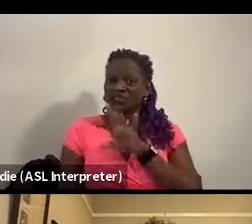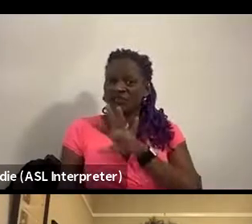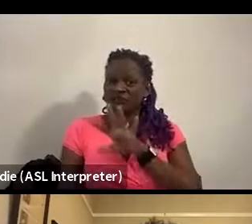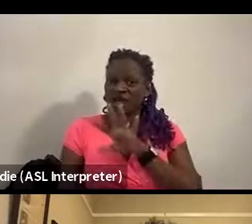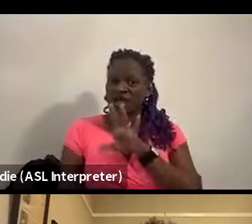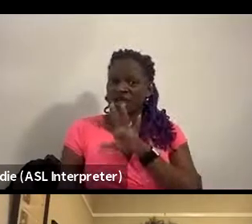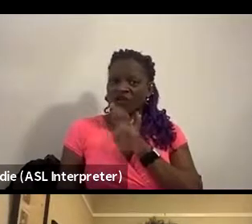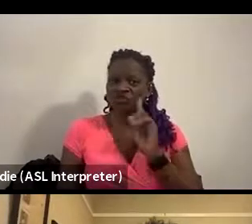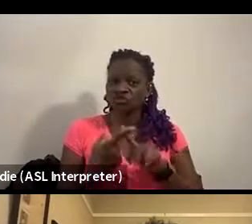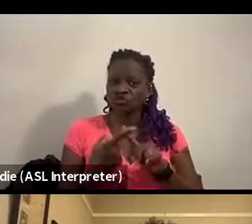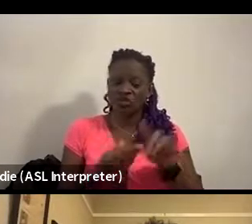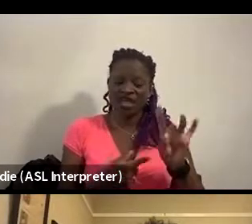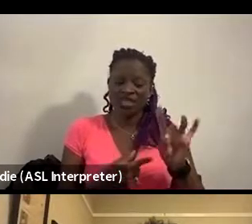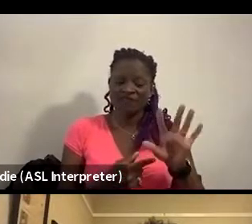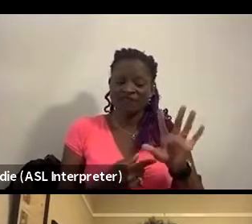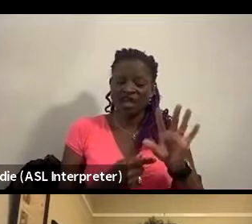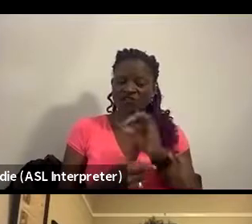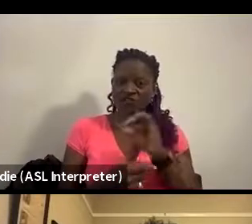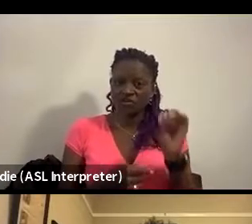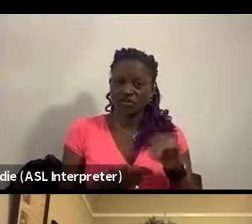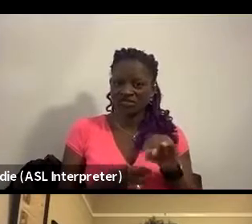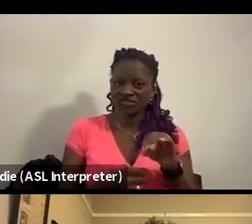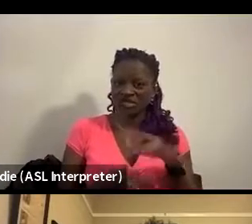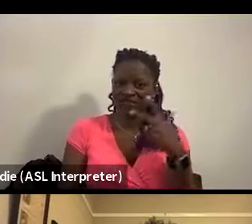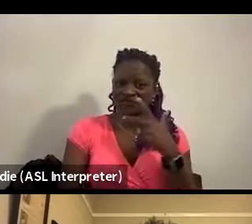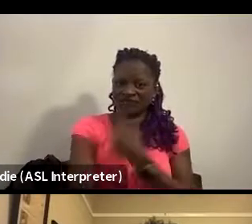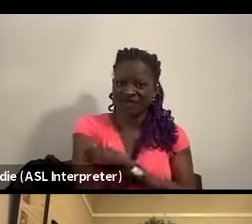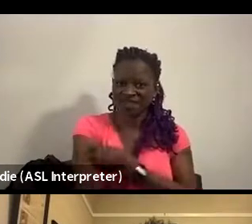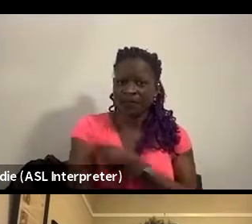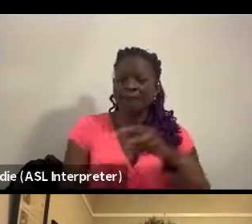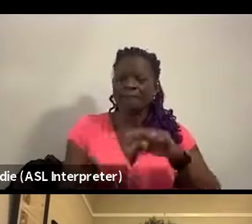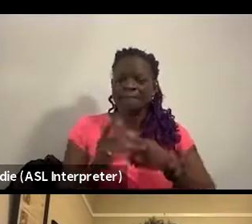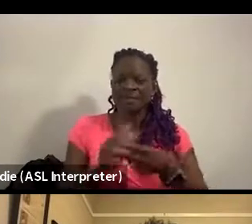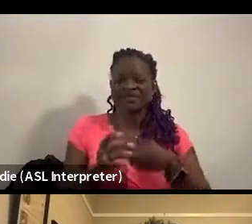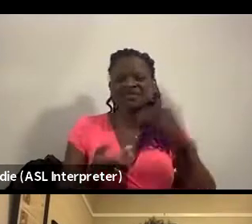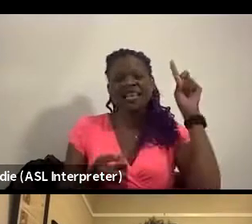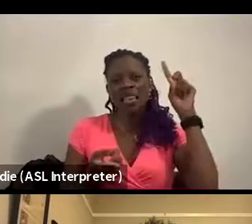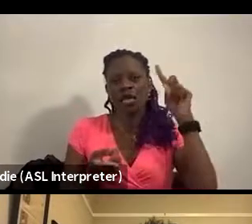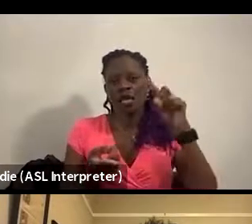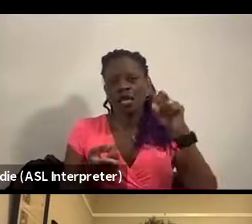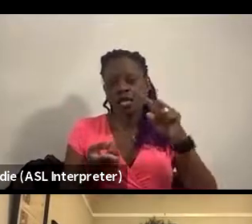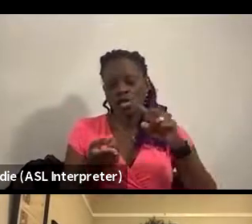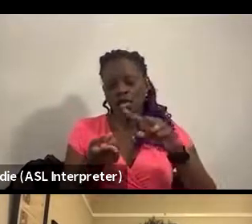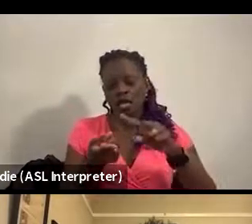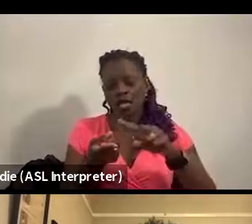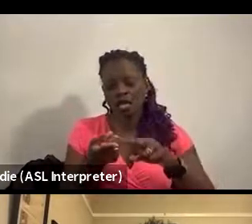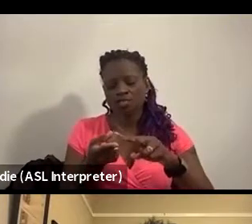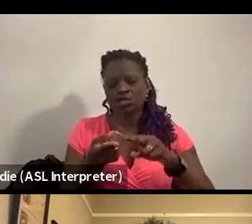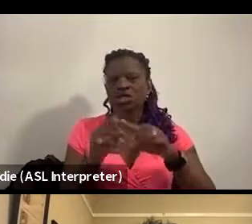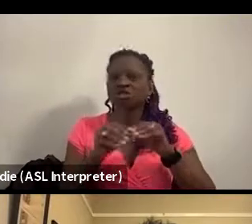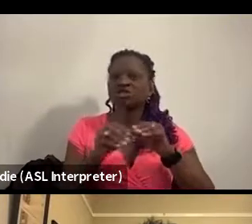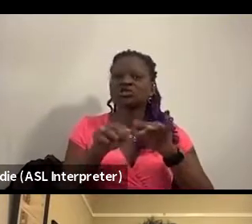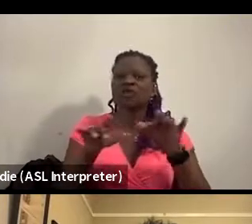vaccinated, then we're just going to have a lot less transmission of covid. So a lot less opportunities